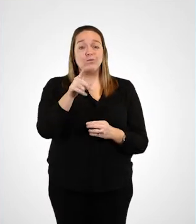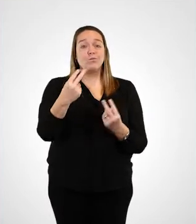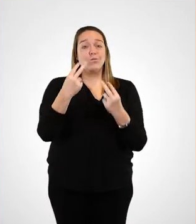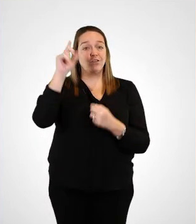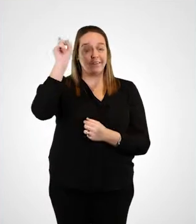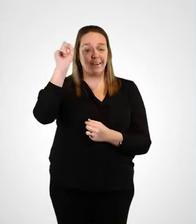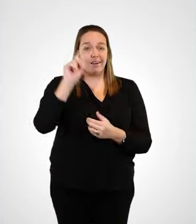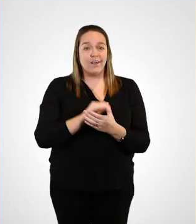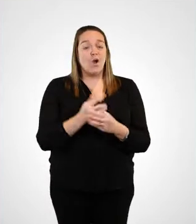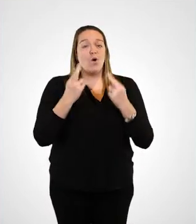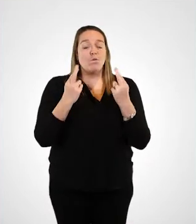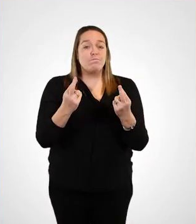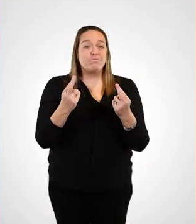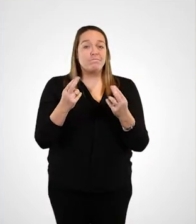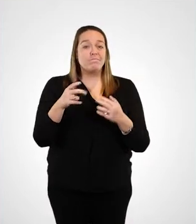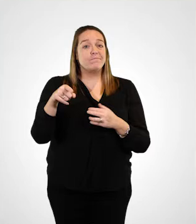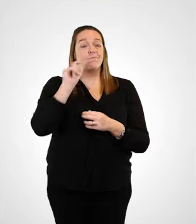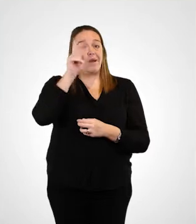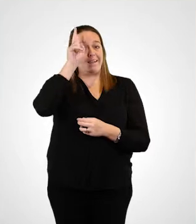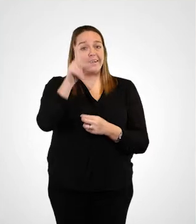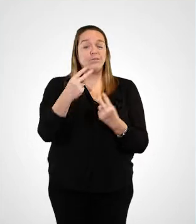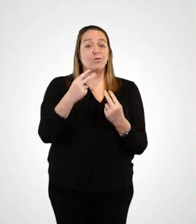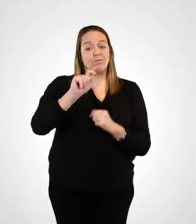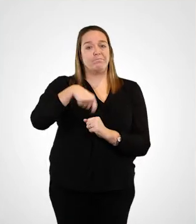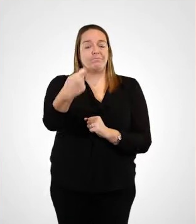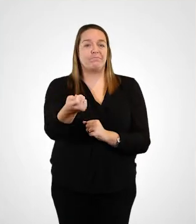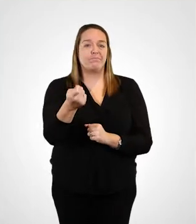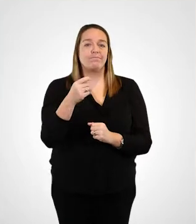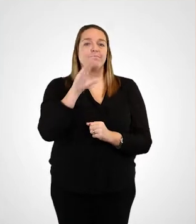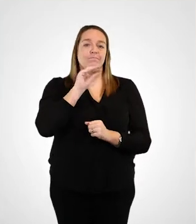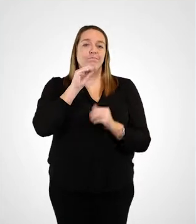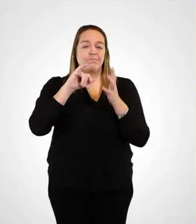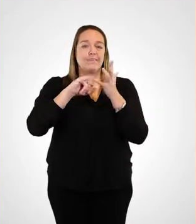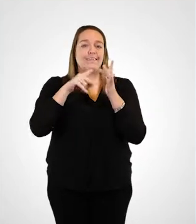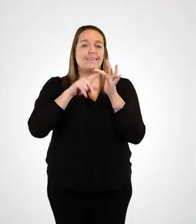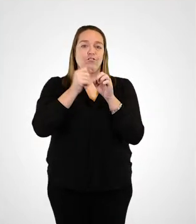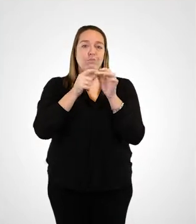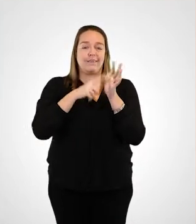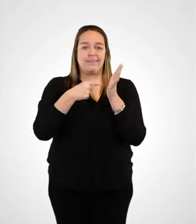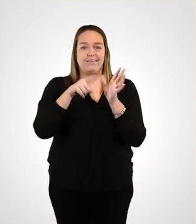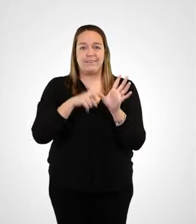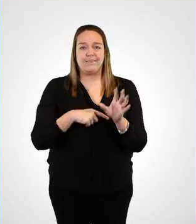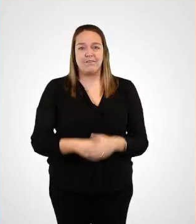So thanks again for your attention and I hope we'll have a chance to talk more about intelligibility together soon.